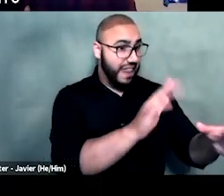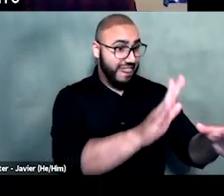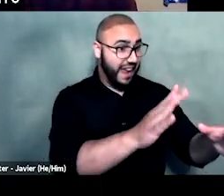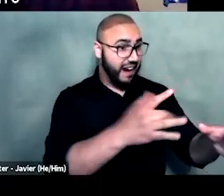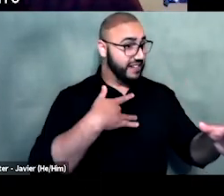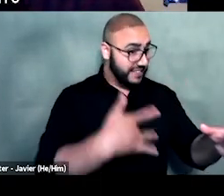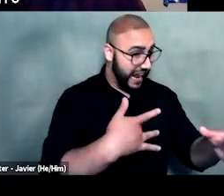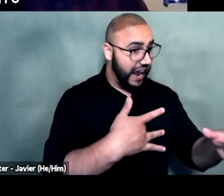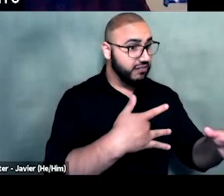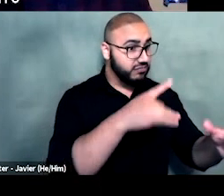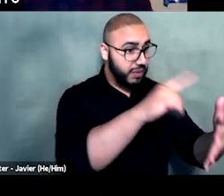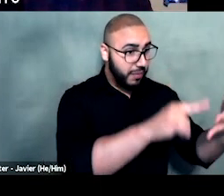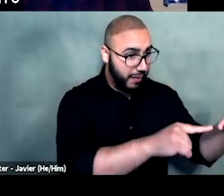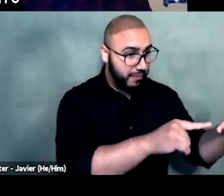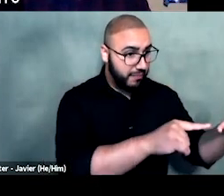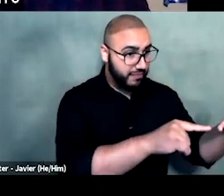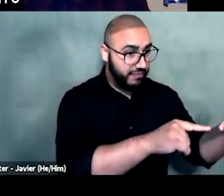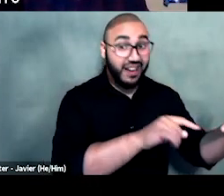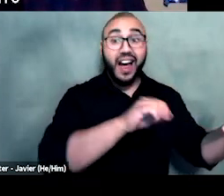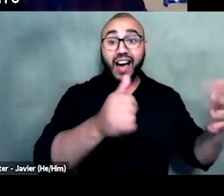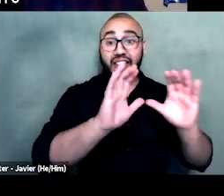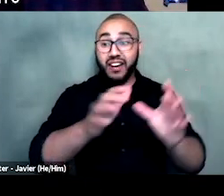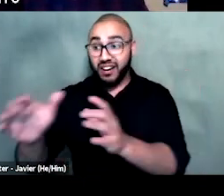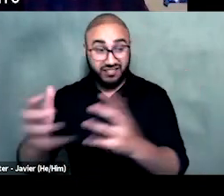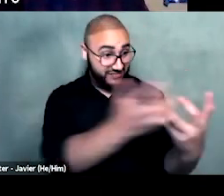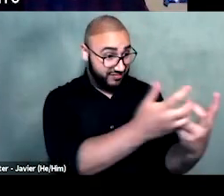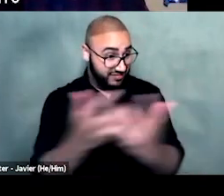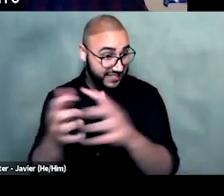believe this as well. So Native American religious beliefs and practices display